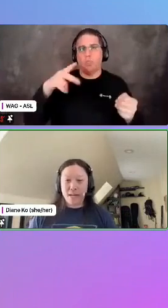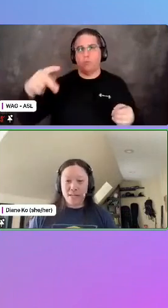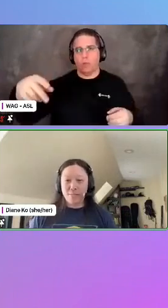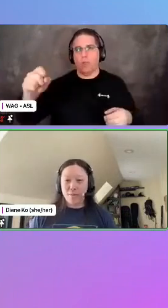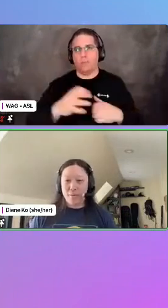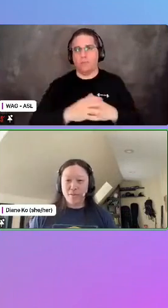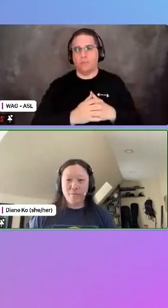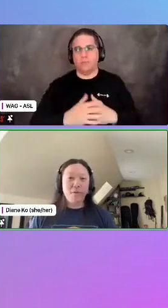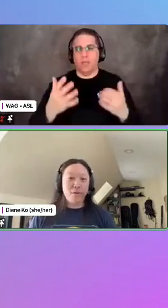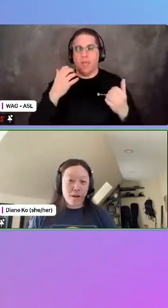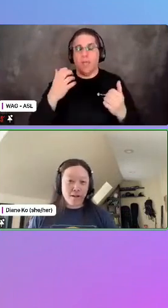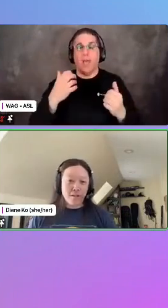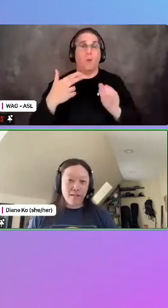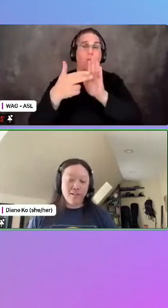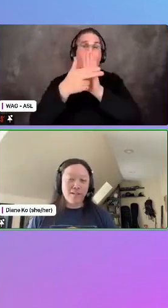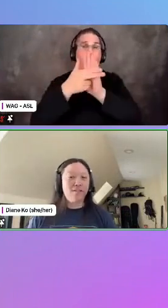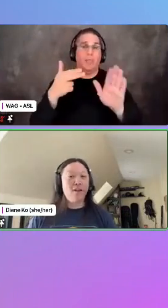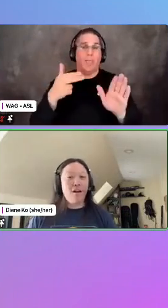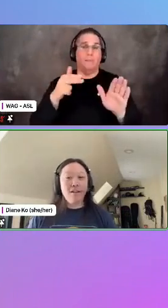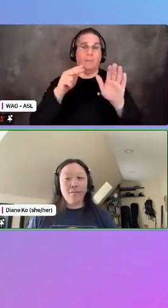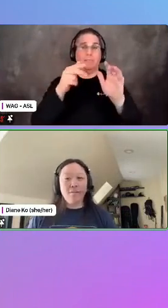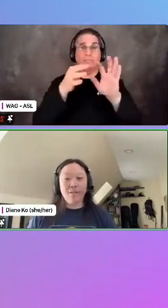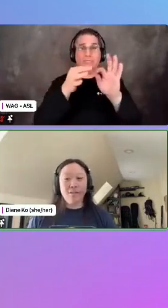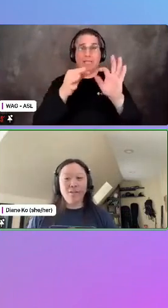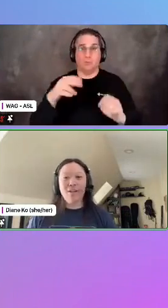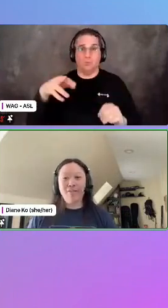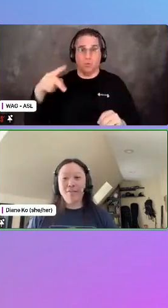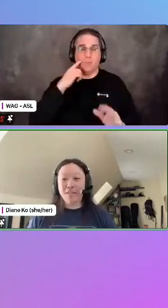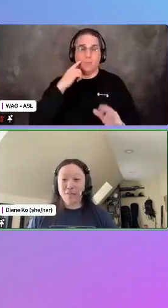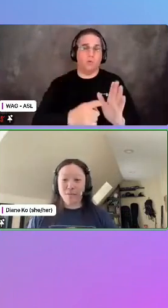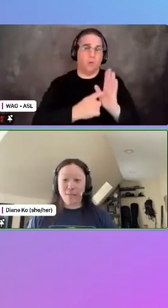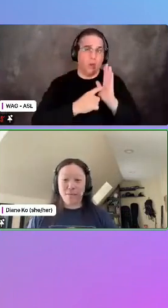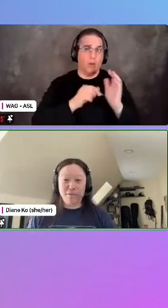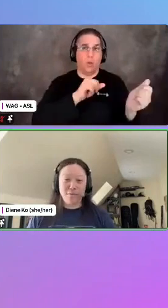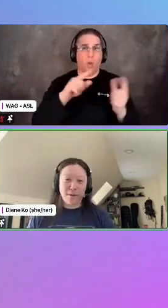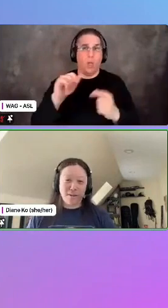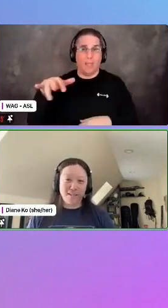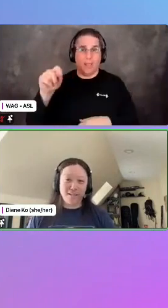And then, we can label, replace the diva and input element sets with our new component